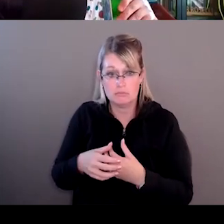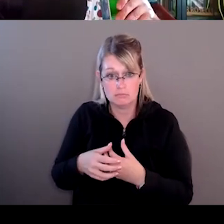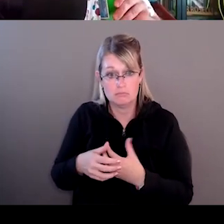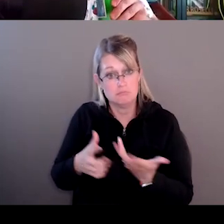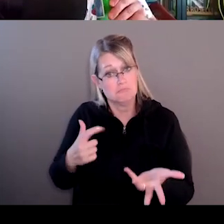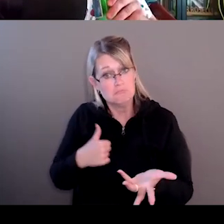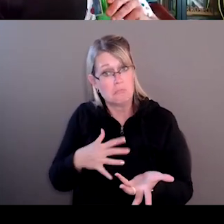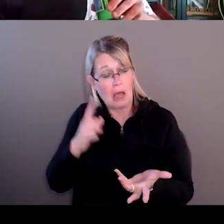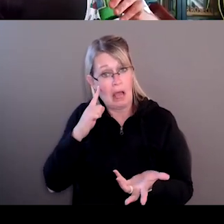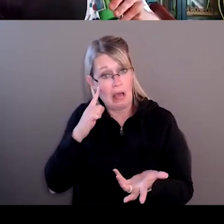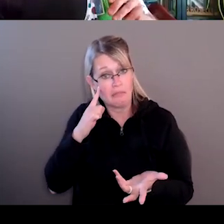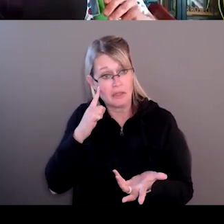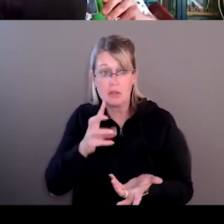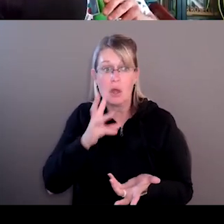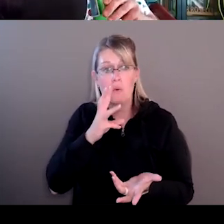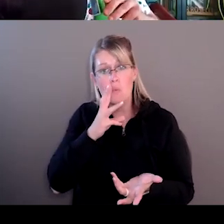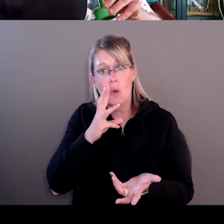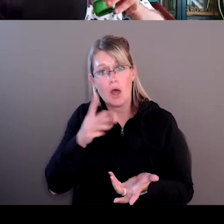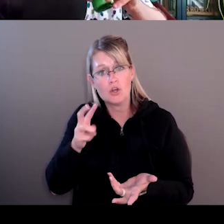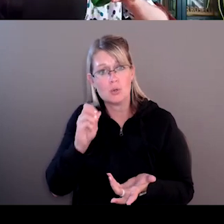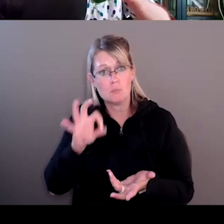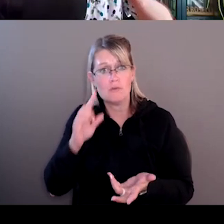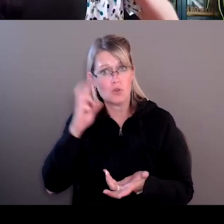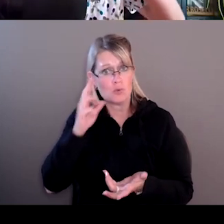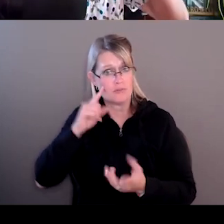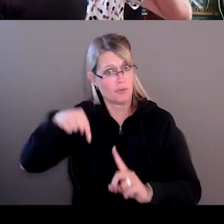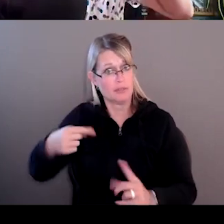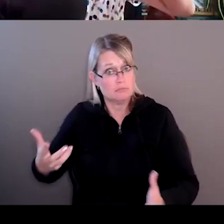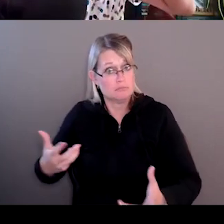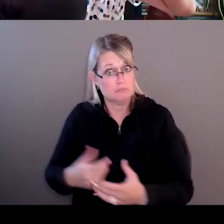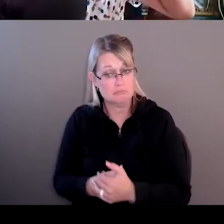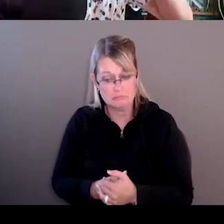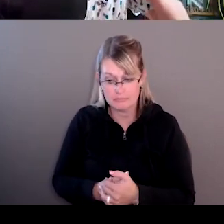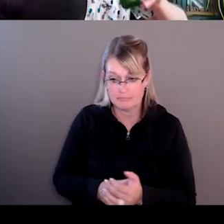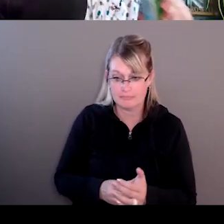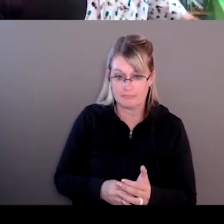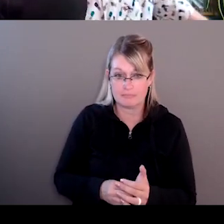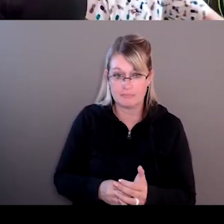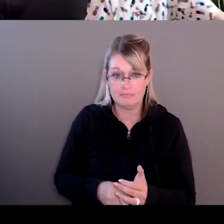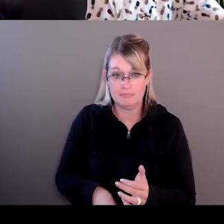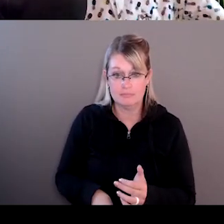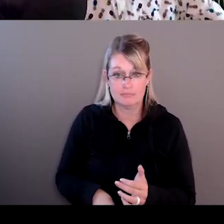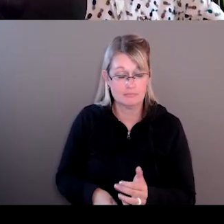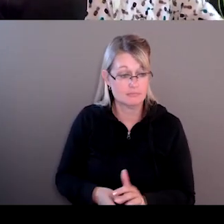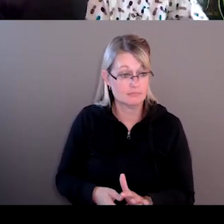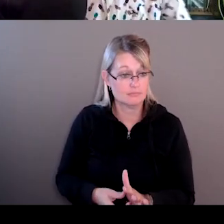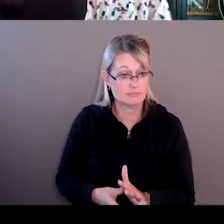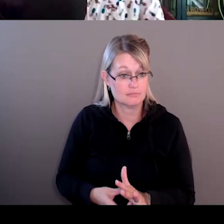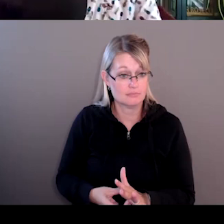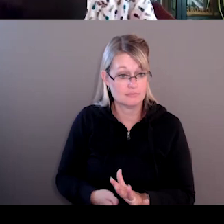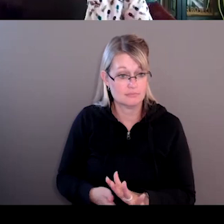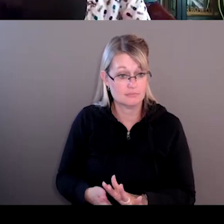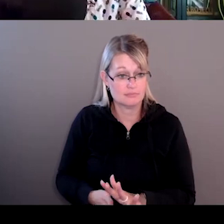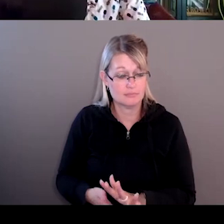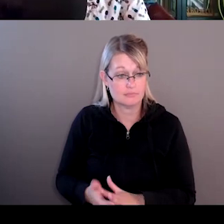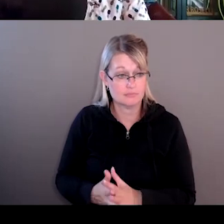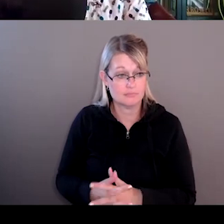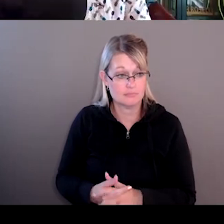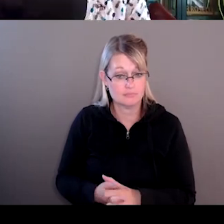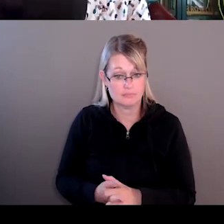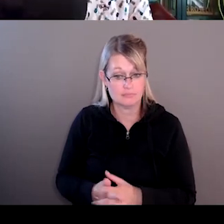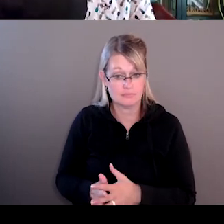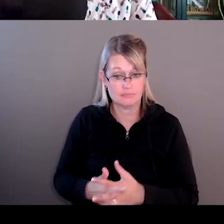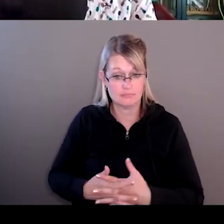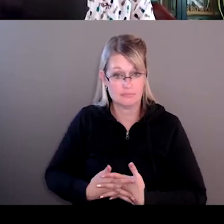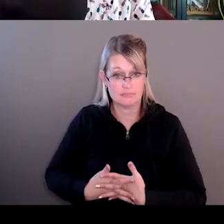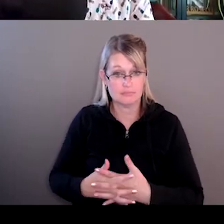to think those are waterproof for reasons that are relevant for the scope of this talk. Okay.